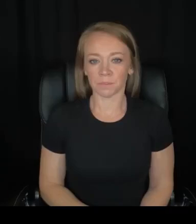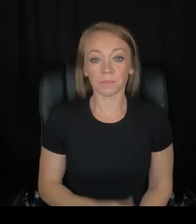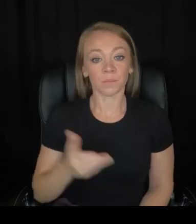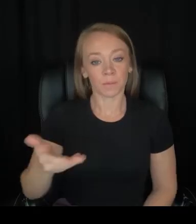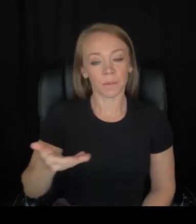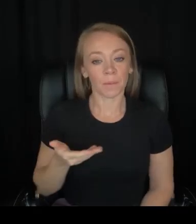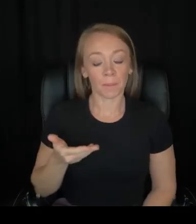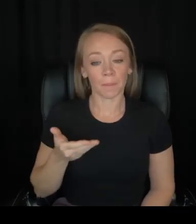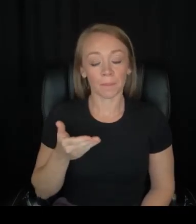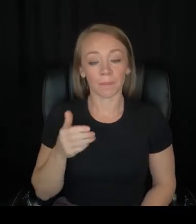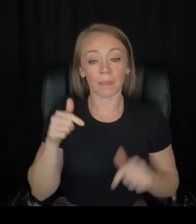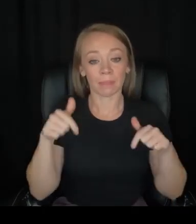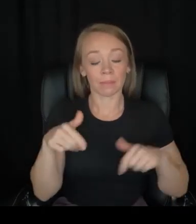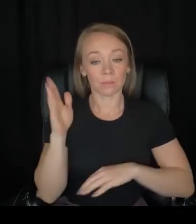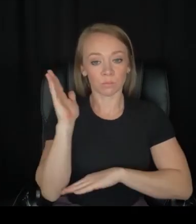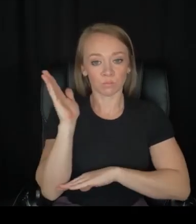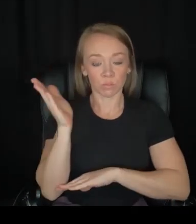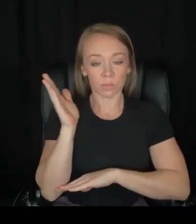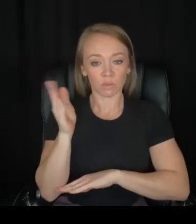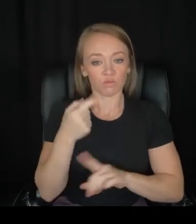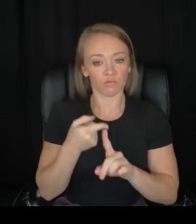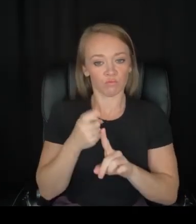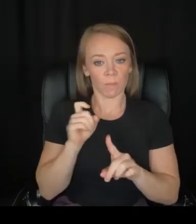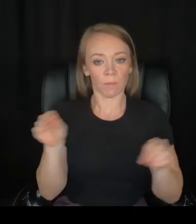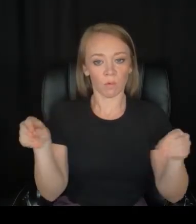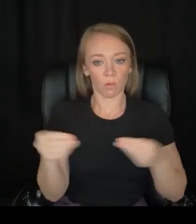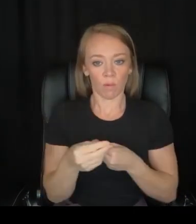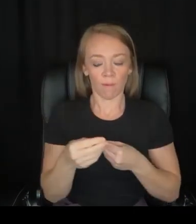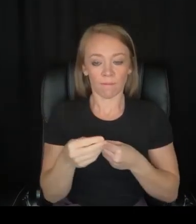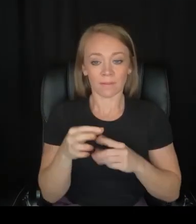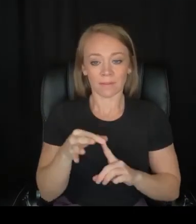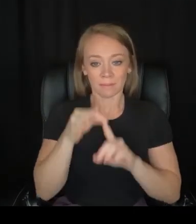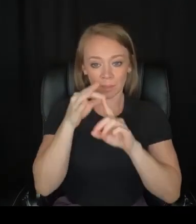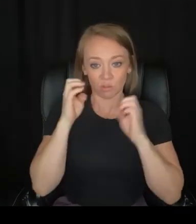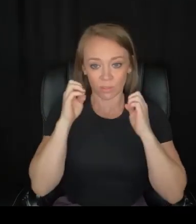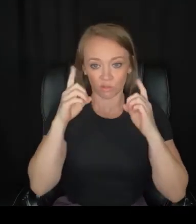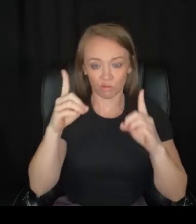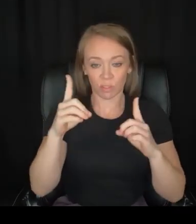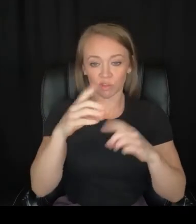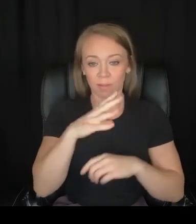Welcome. This presentation is presented by the Office of Special Education and Early